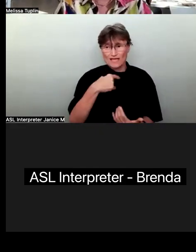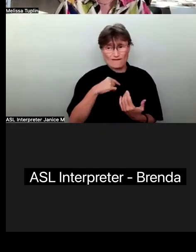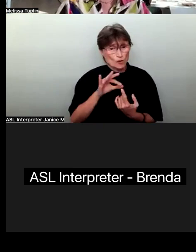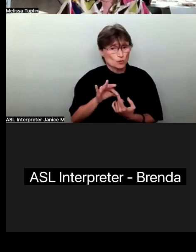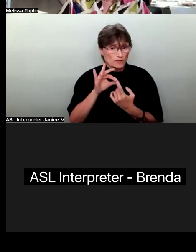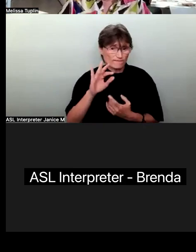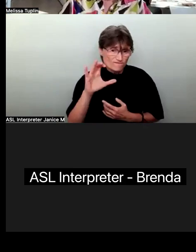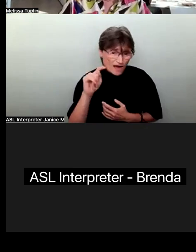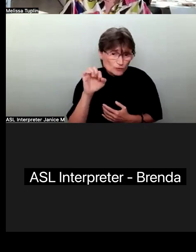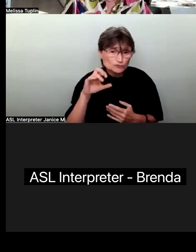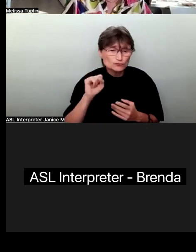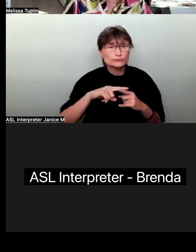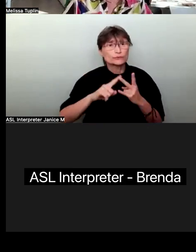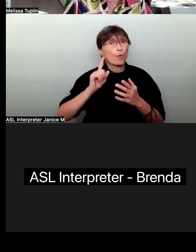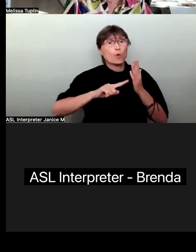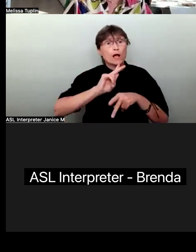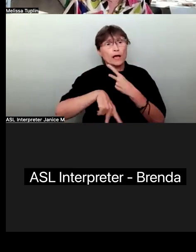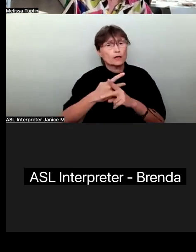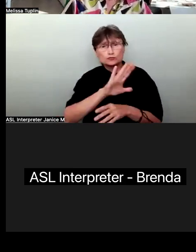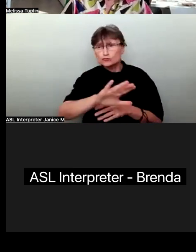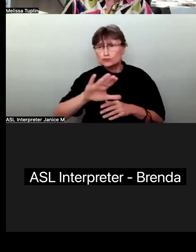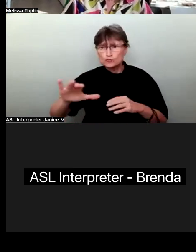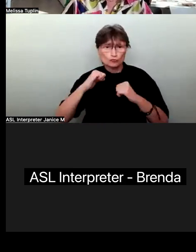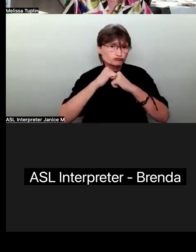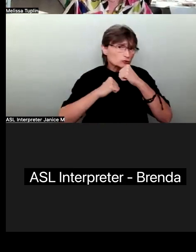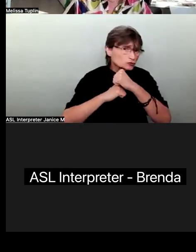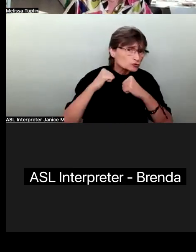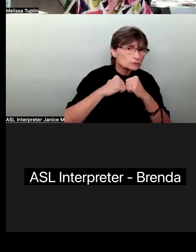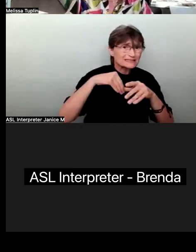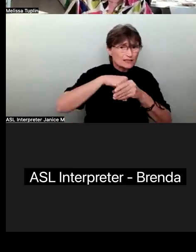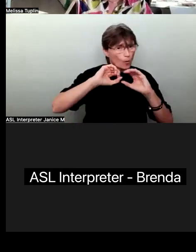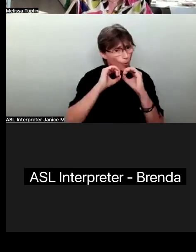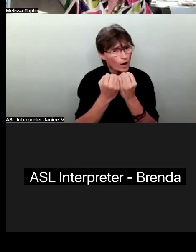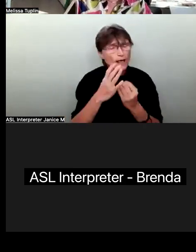organizational structure and capacity. And we also know that the types of challenges